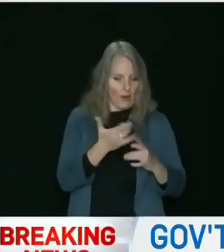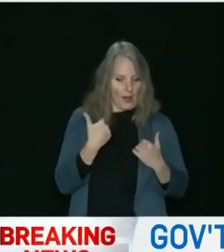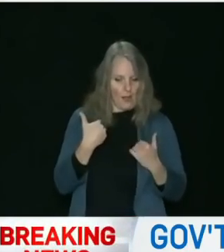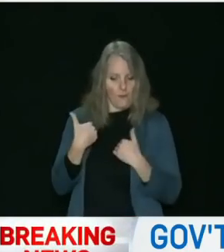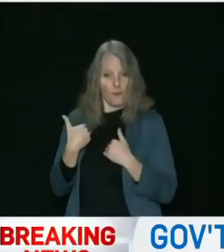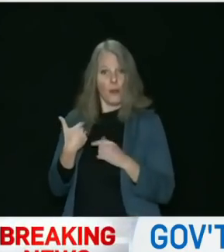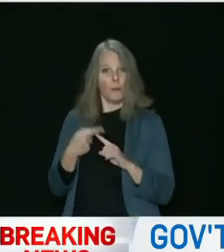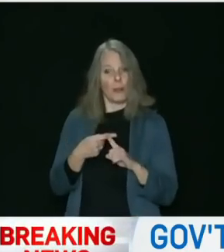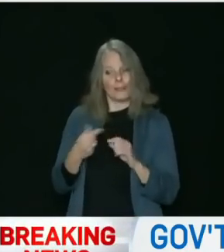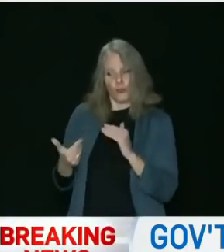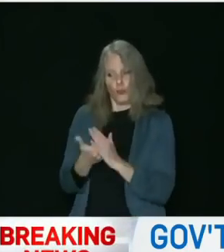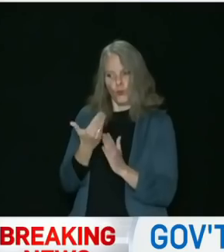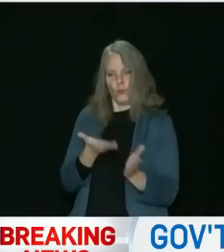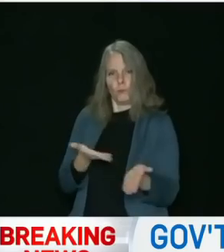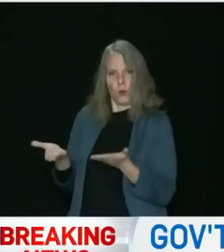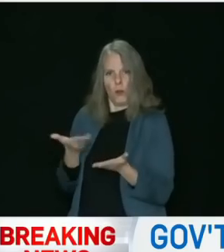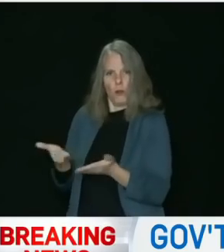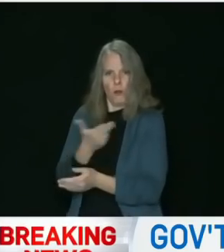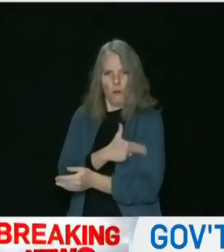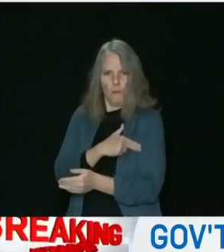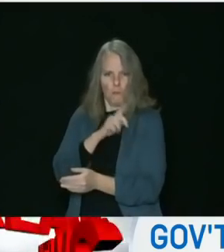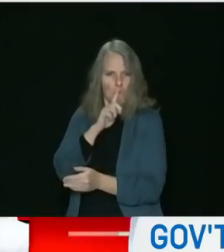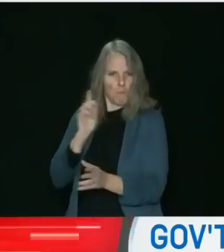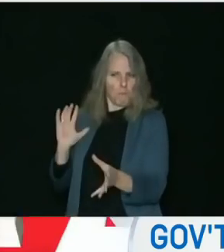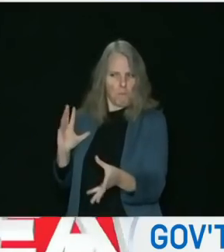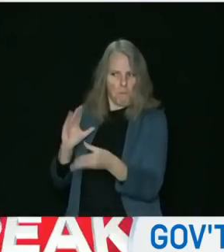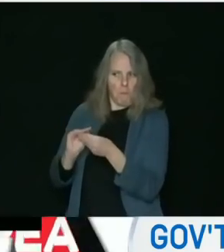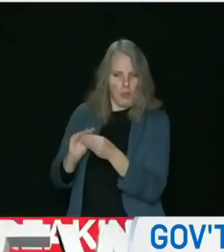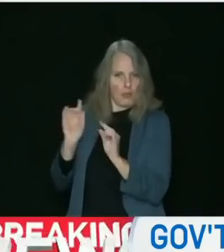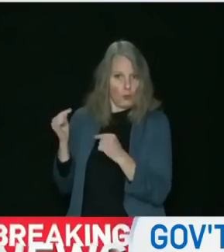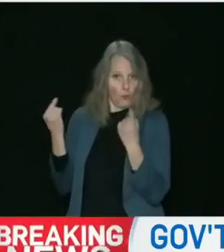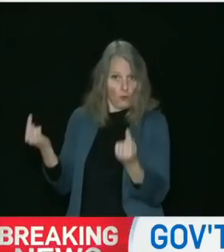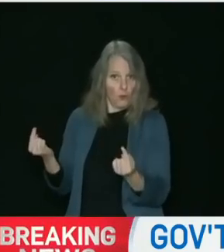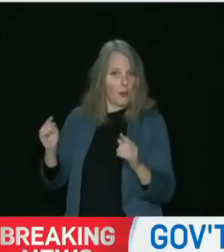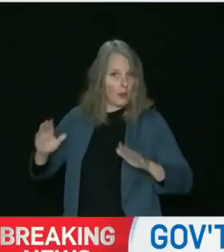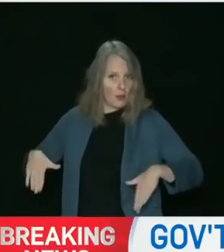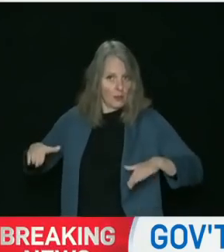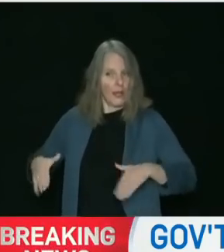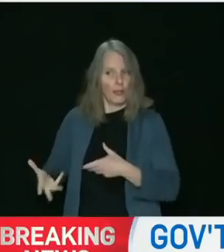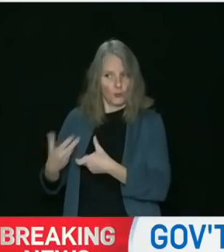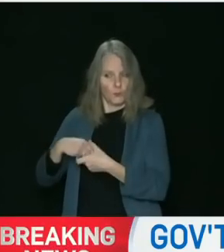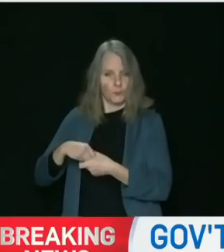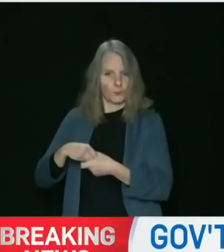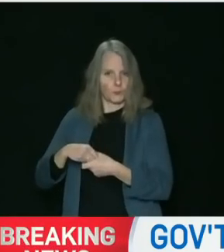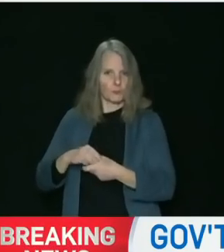THIS ONLY TAKES INTO CONSIDERATION NEW